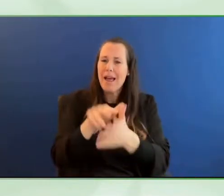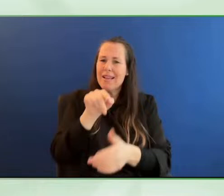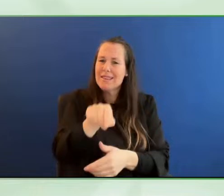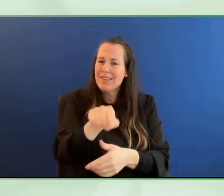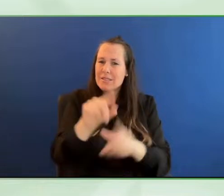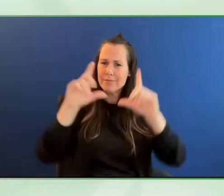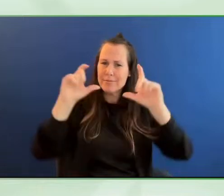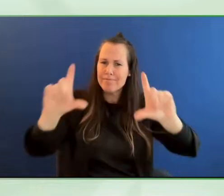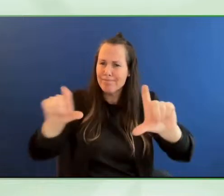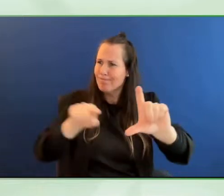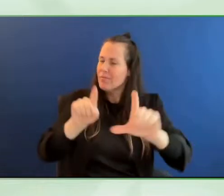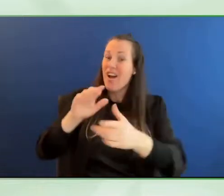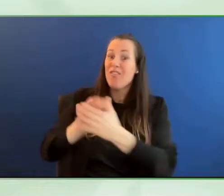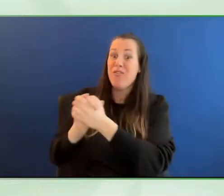The balance between human and technology.